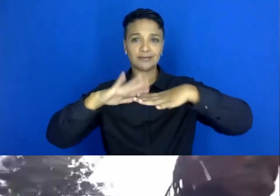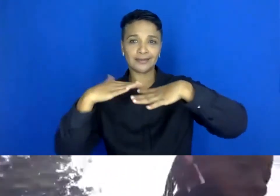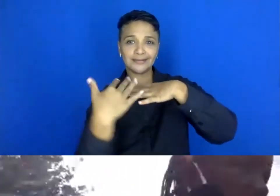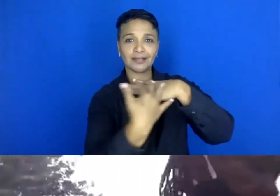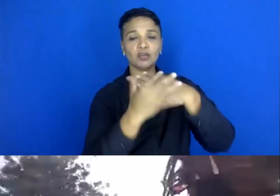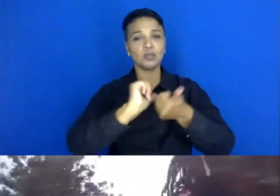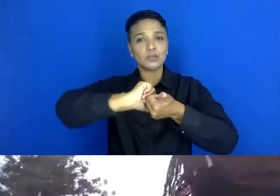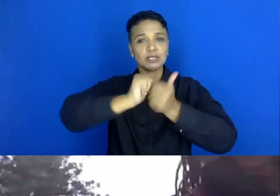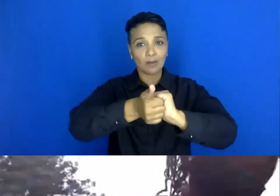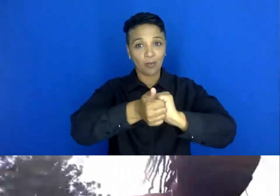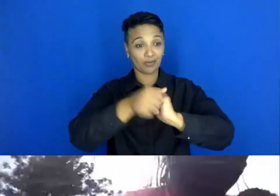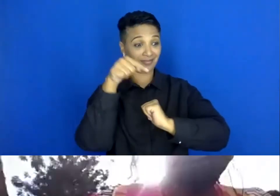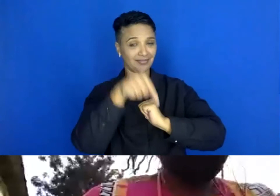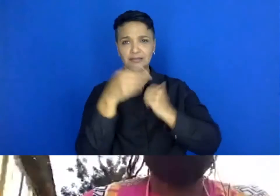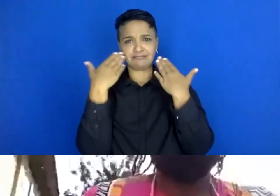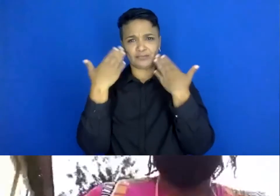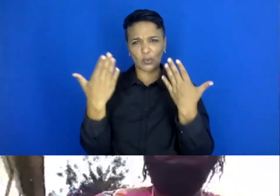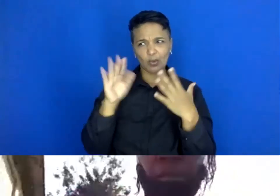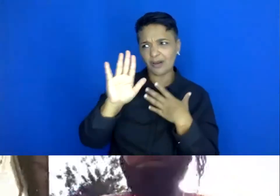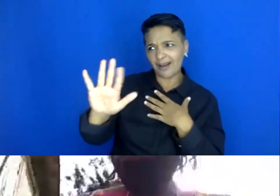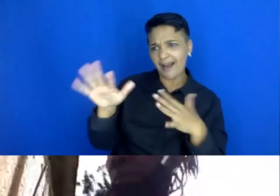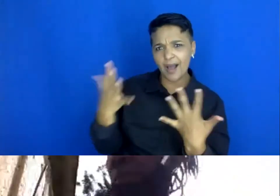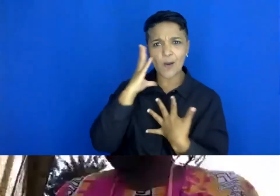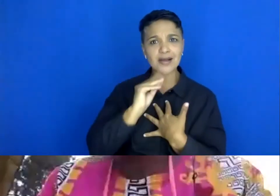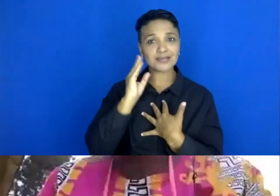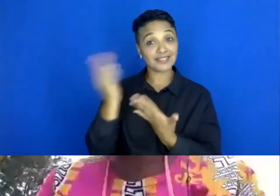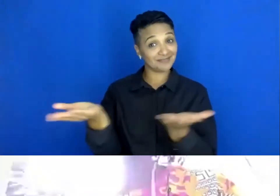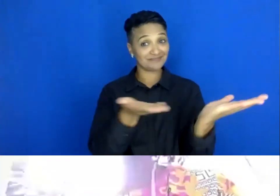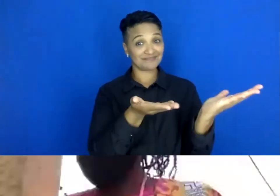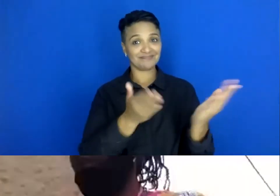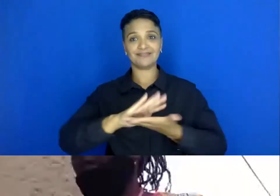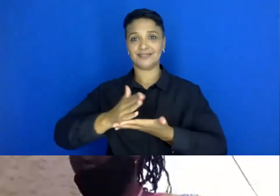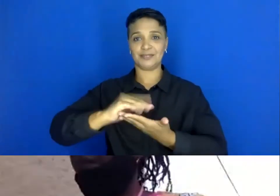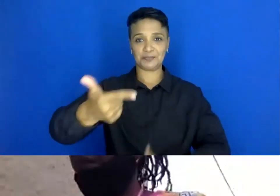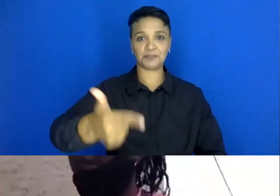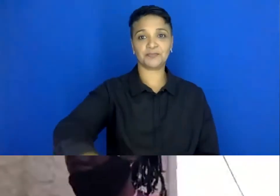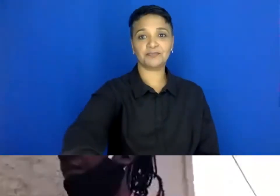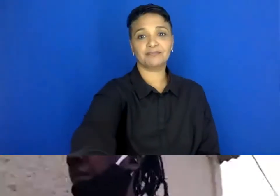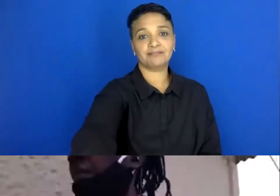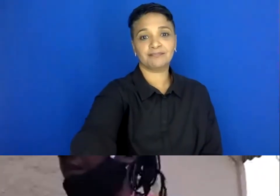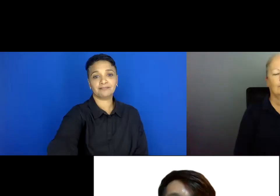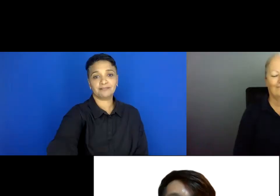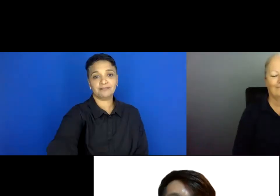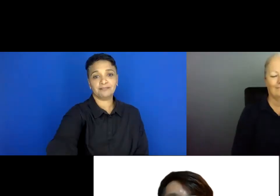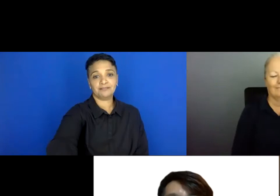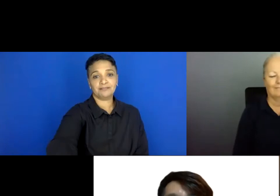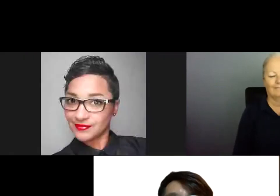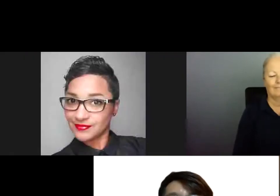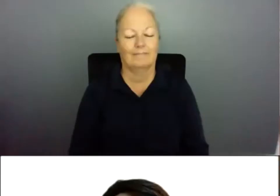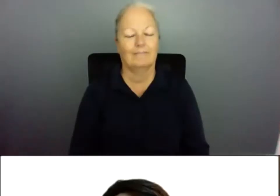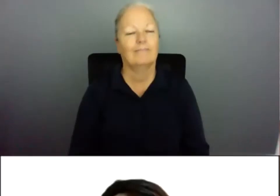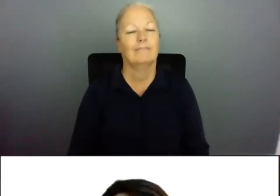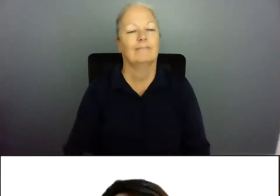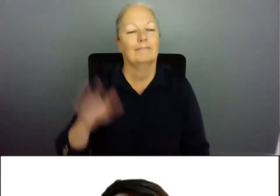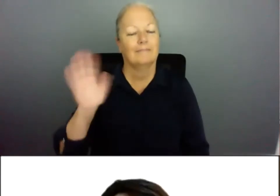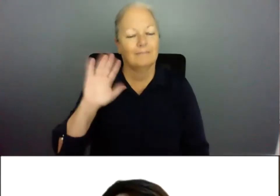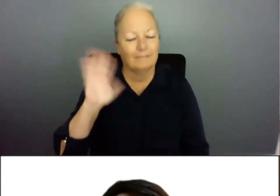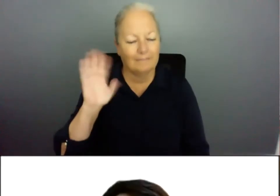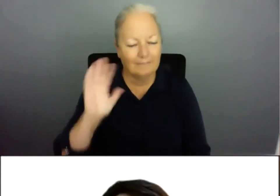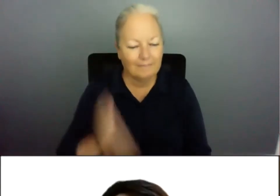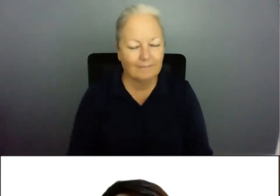is not touched all that often so the floor is yours hello everyone i'm curtis sue and